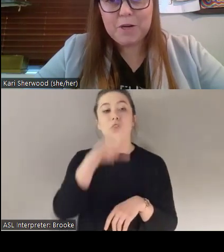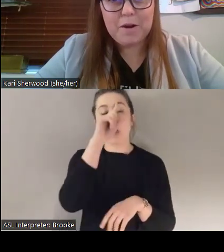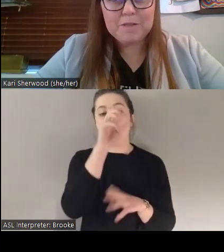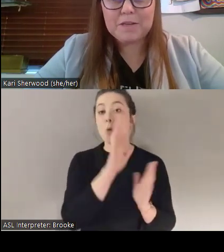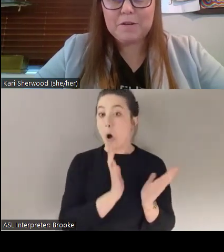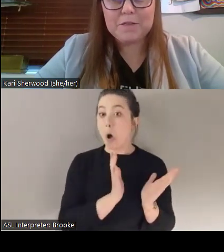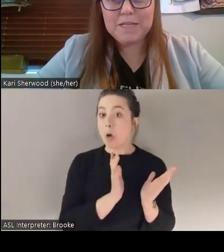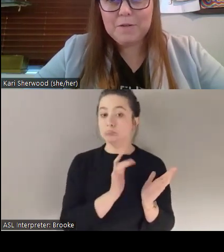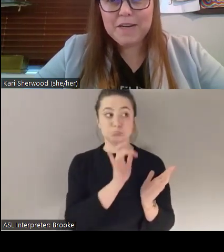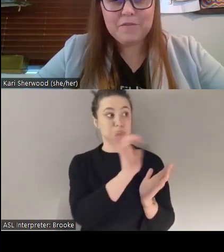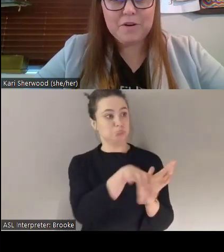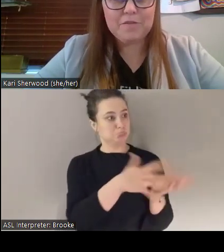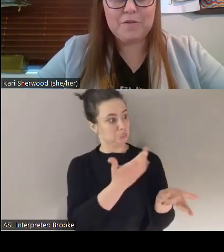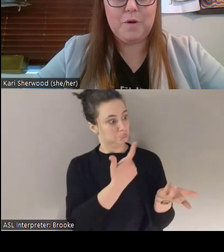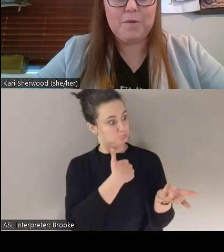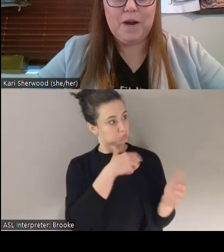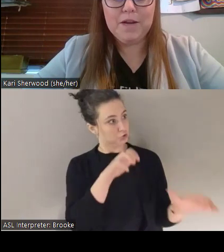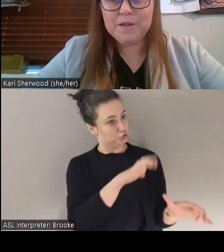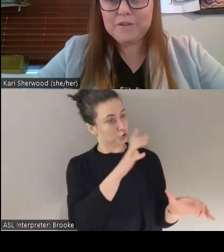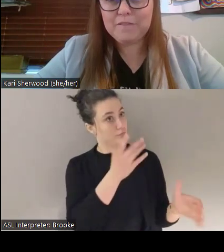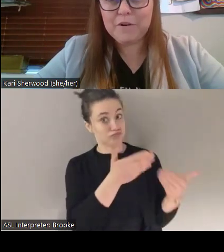what I was going to be doing for quite a while, if not